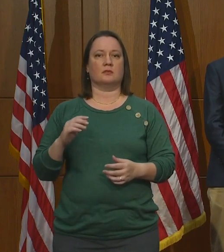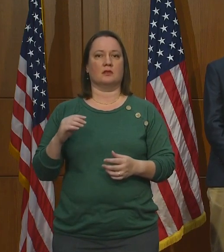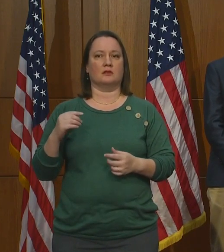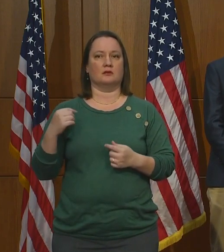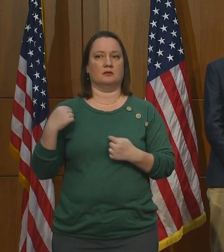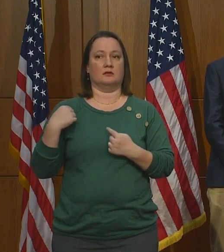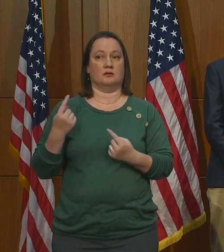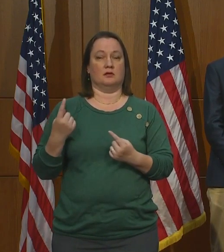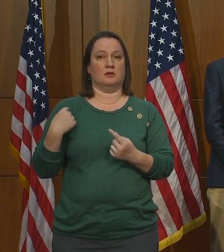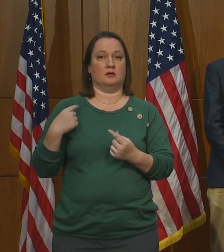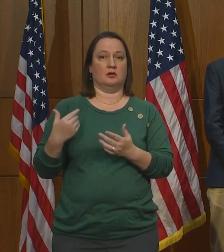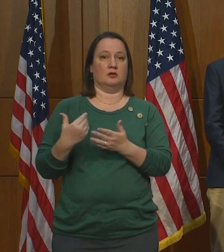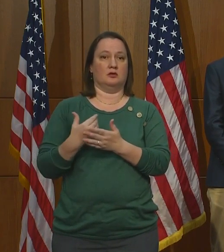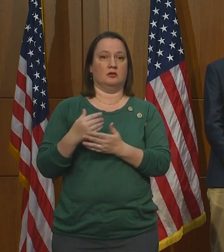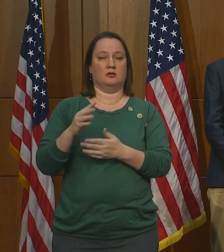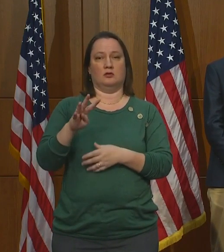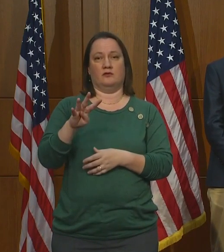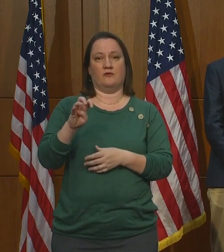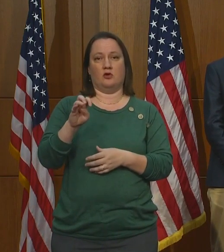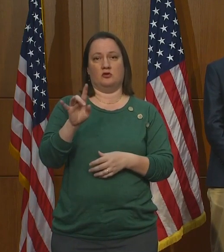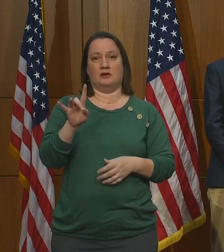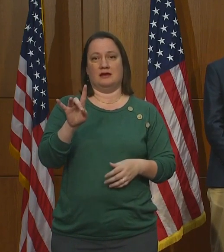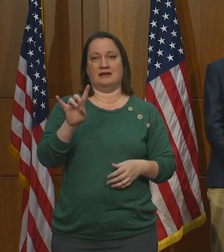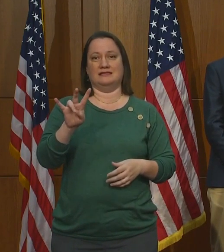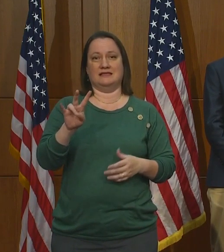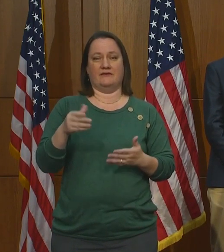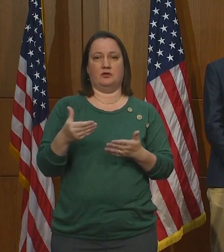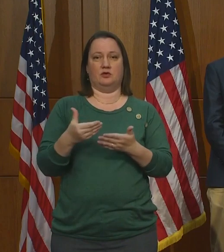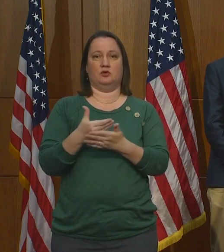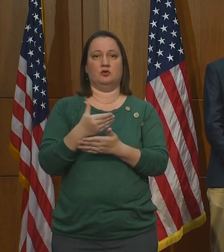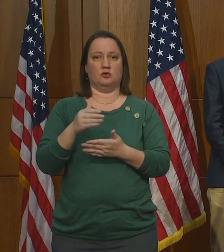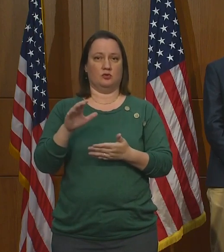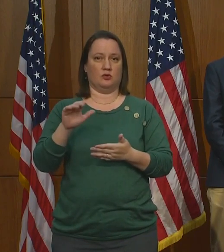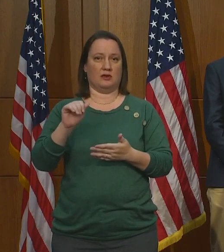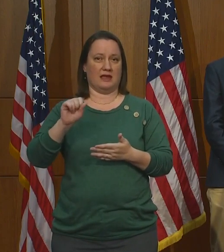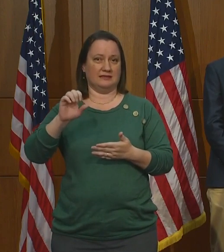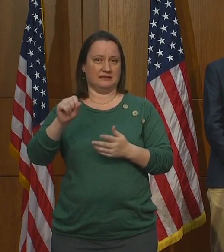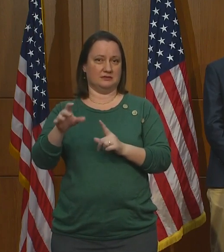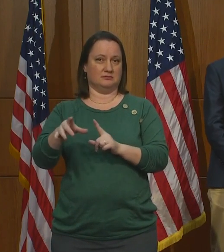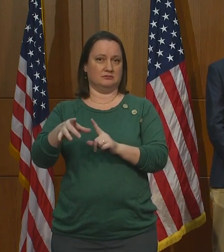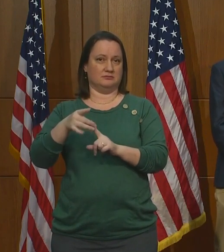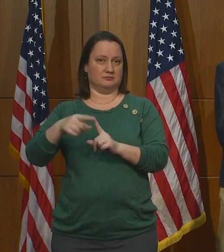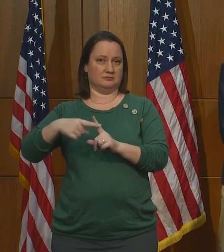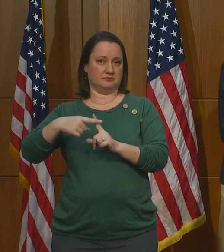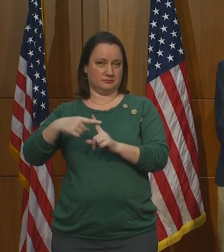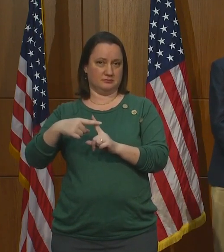CURRENTLY- IN THE LAST REPORTING PERIOD HAVE RECORDED